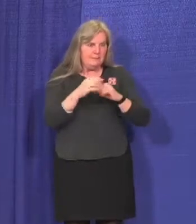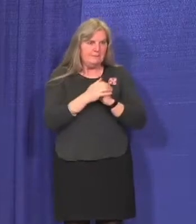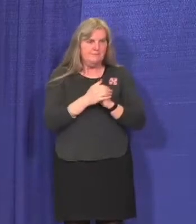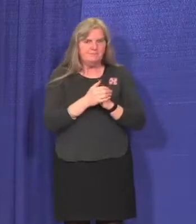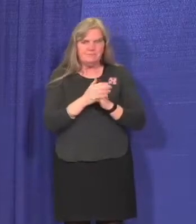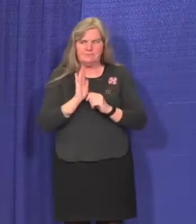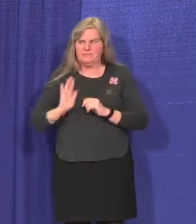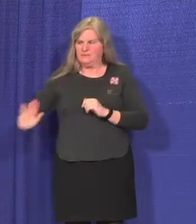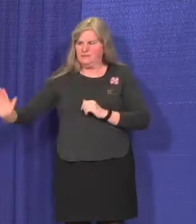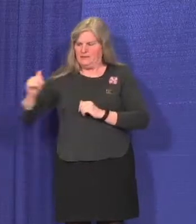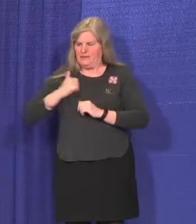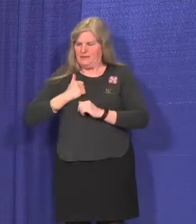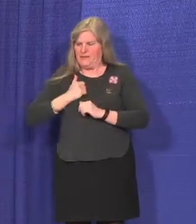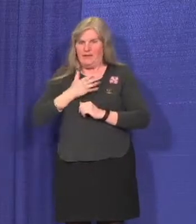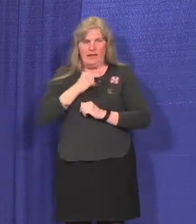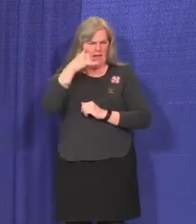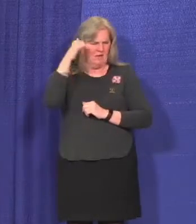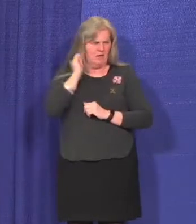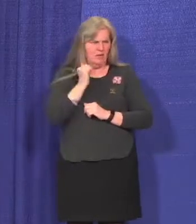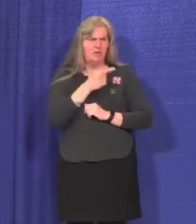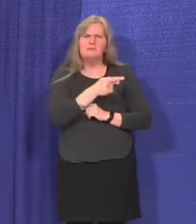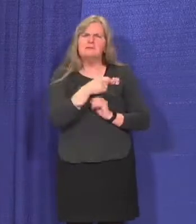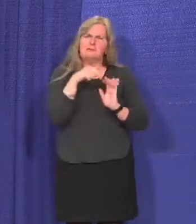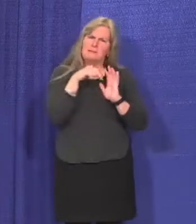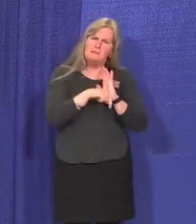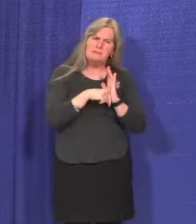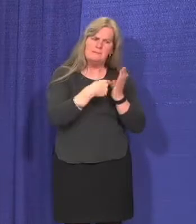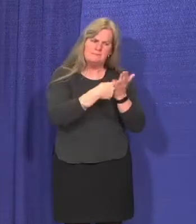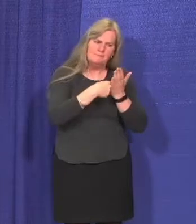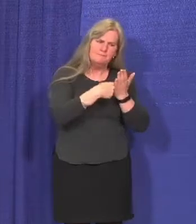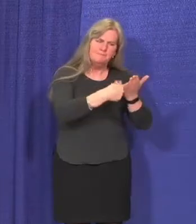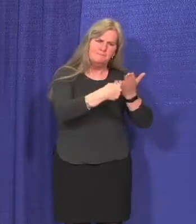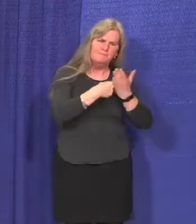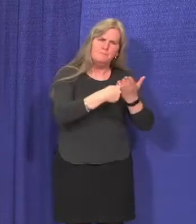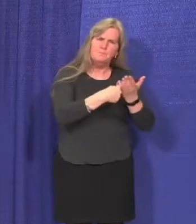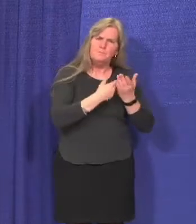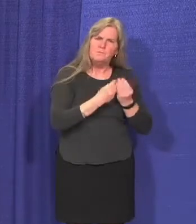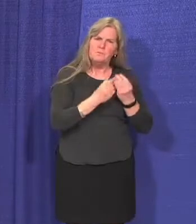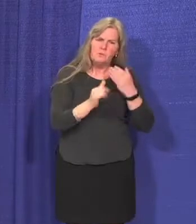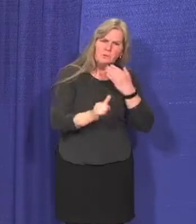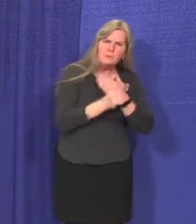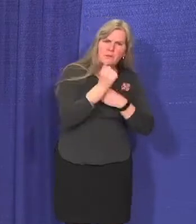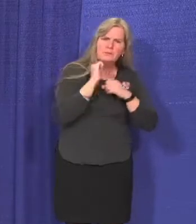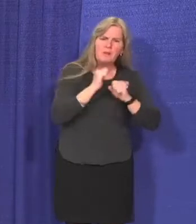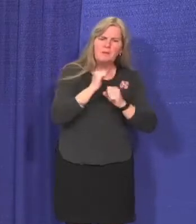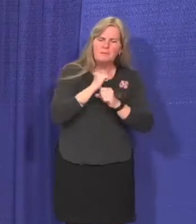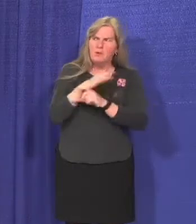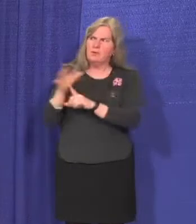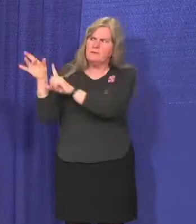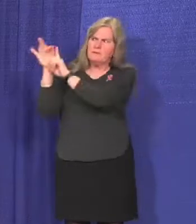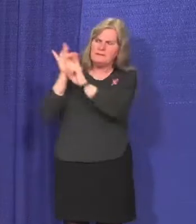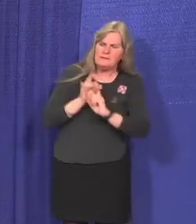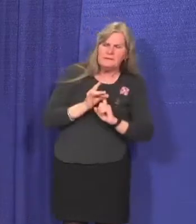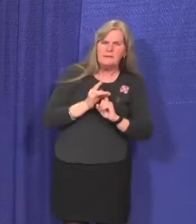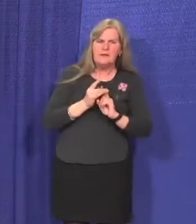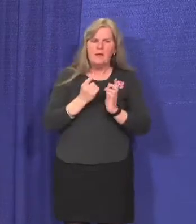outside, myself included. It is good for our mental health to get outside.